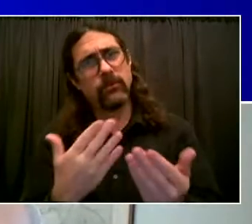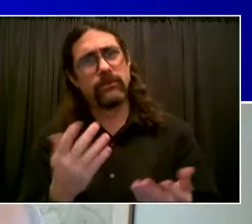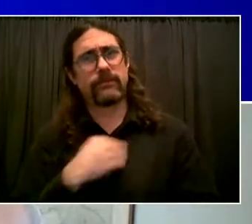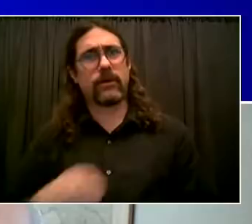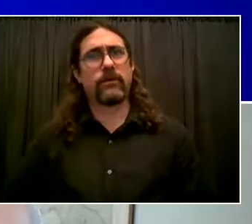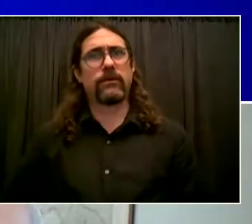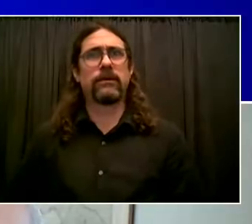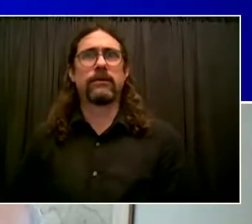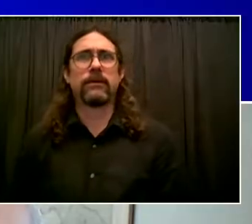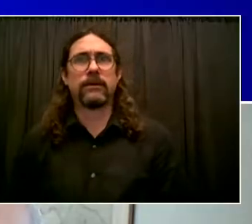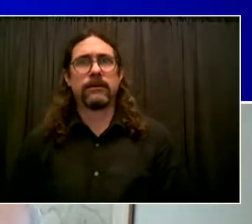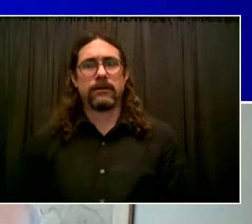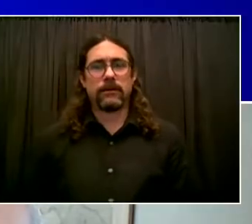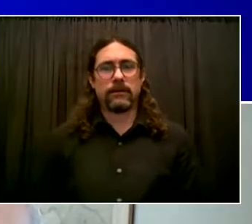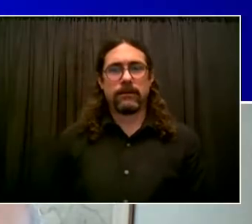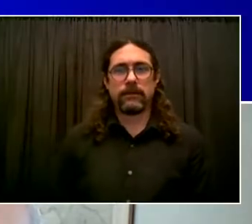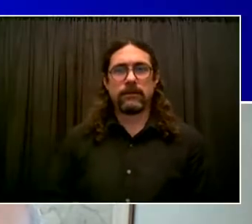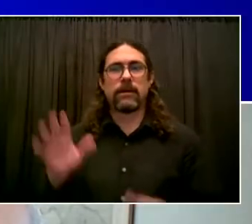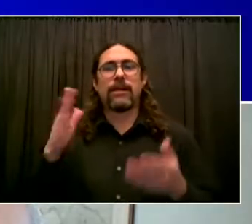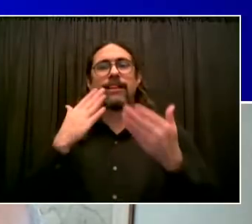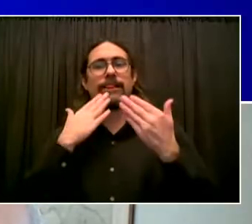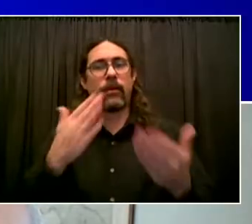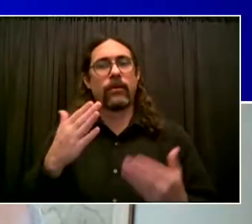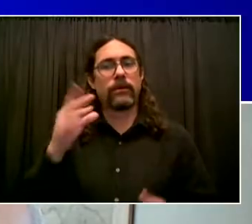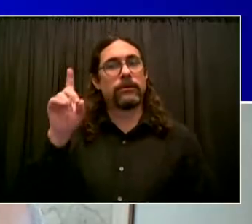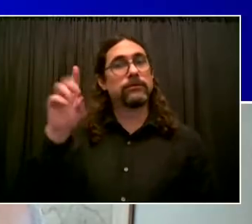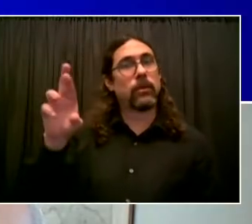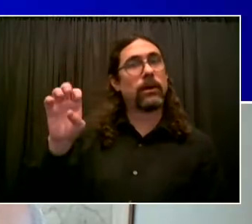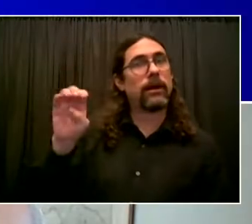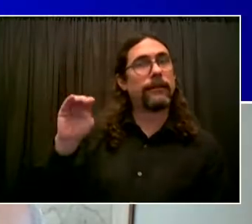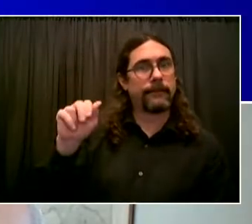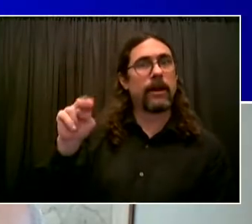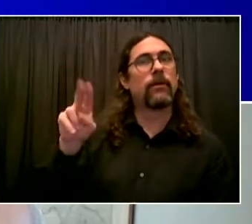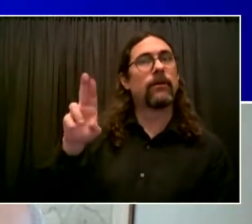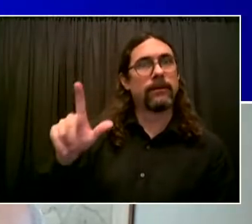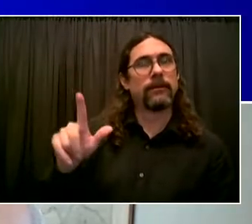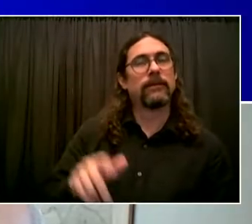MUCH DR. EMMANUELLE, I WANT TO HATNK YOU FOR THE